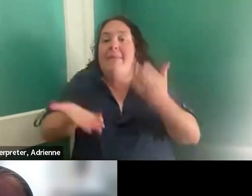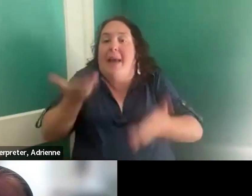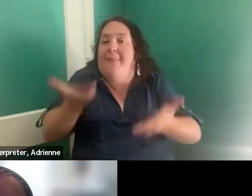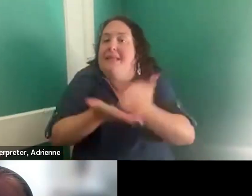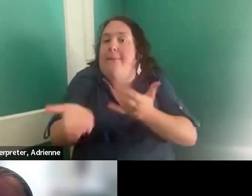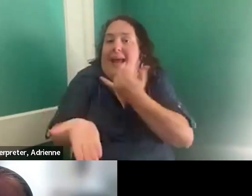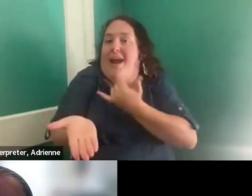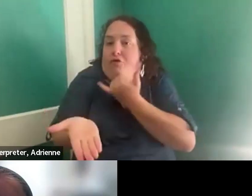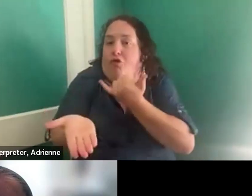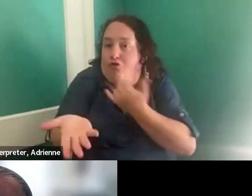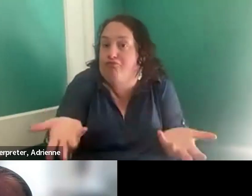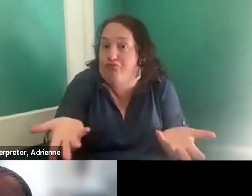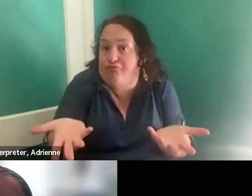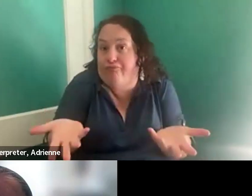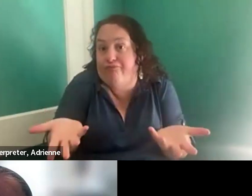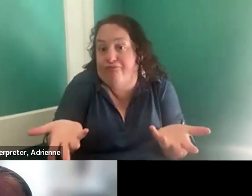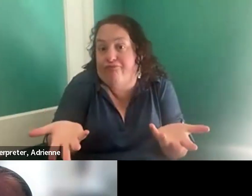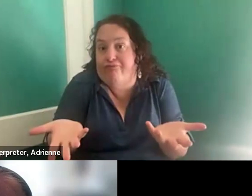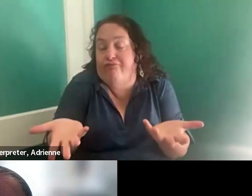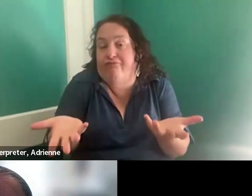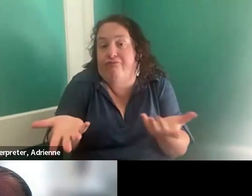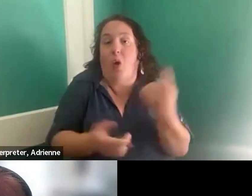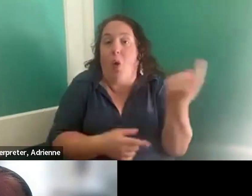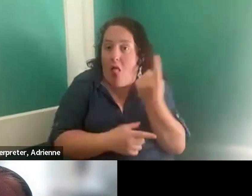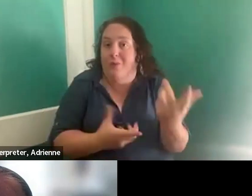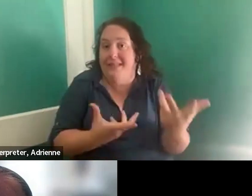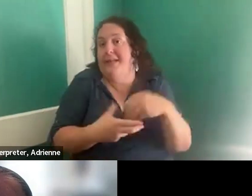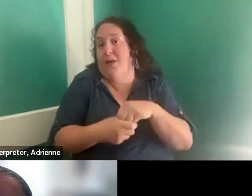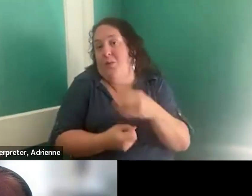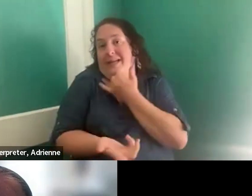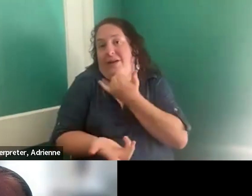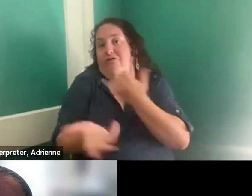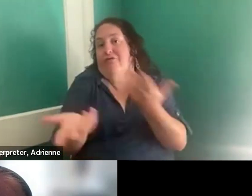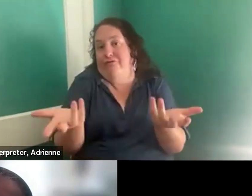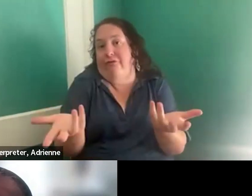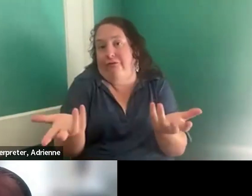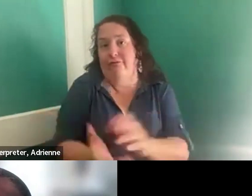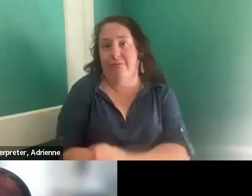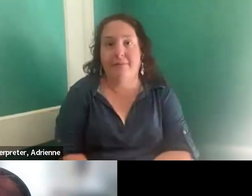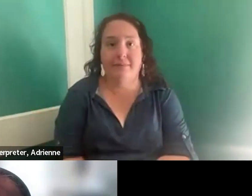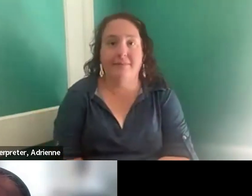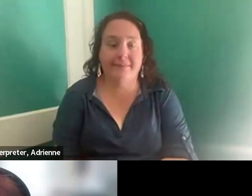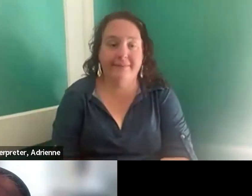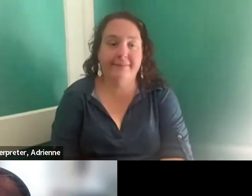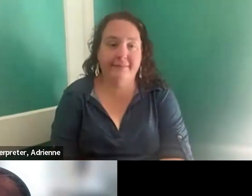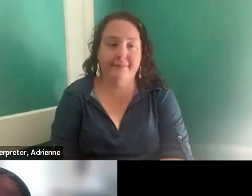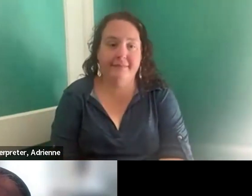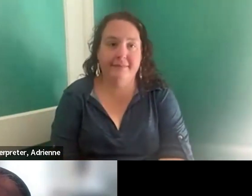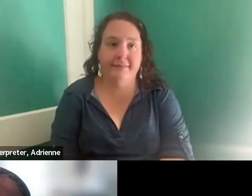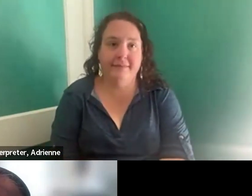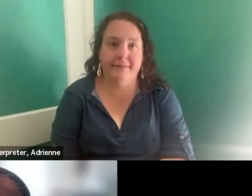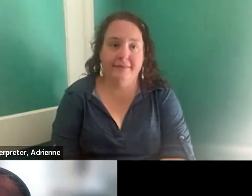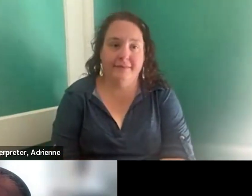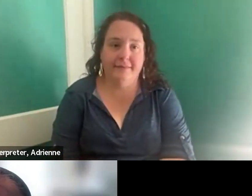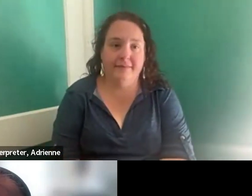You have to have some errors. Order. And you have to have some order.